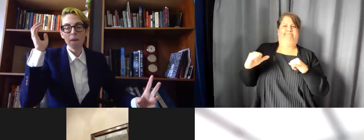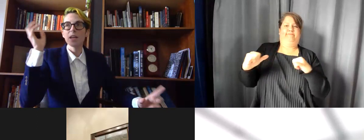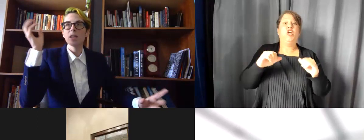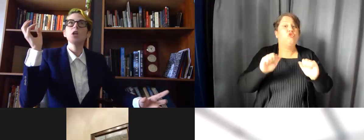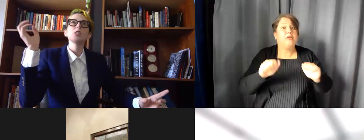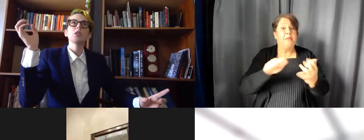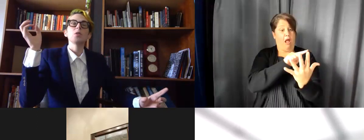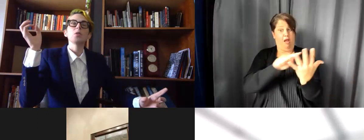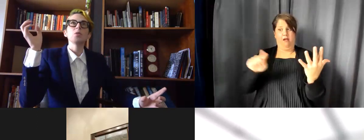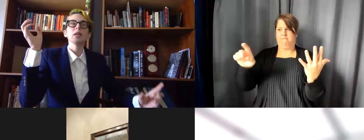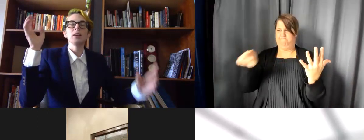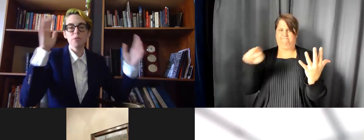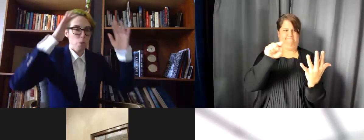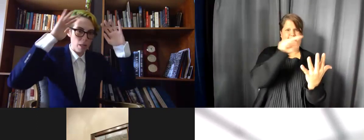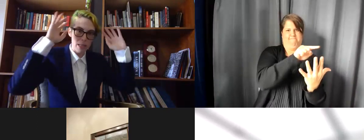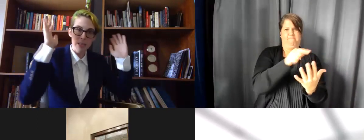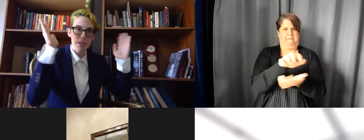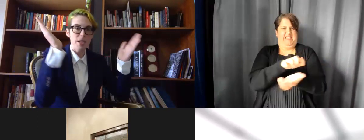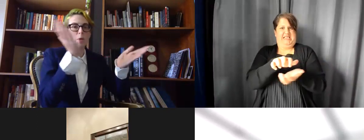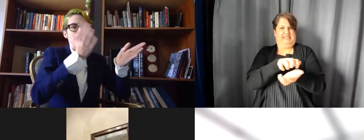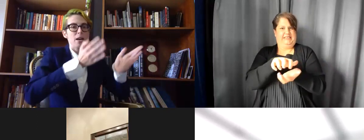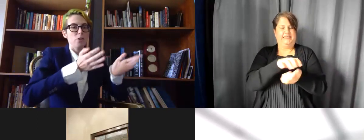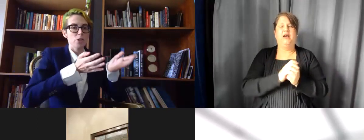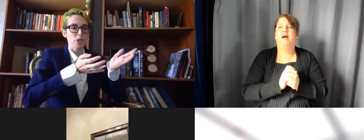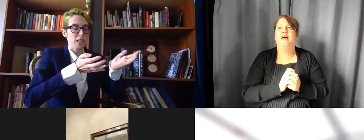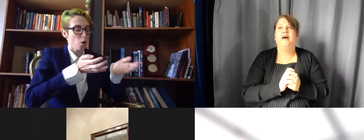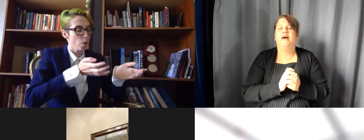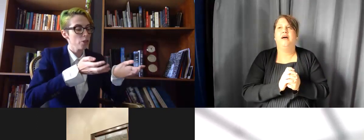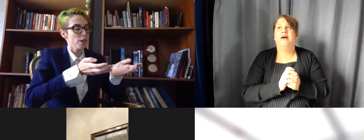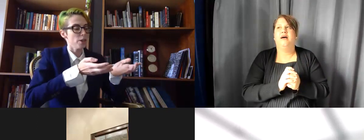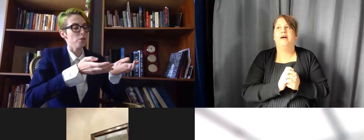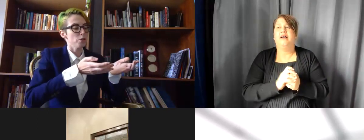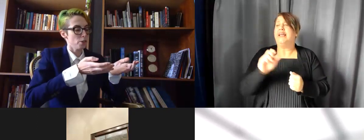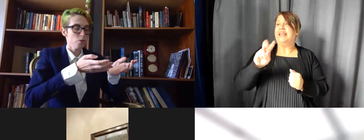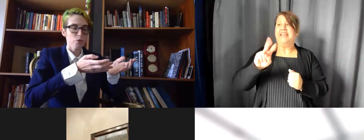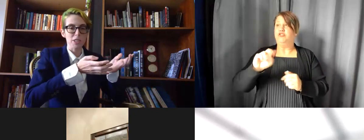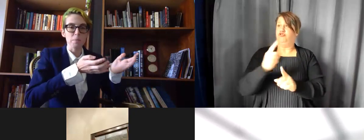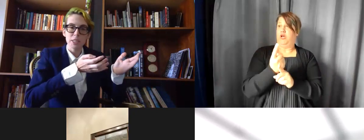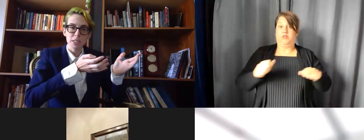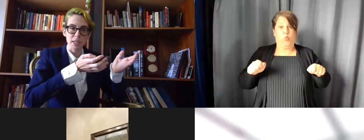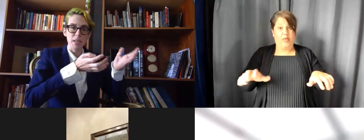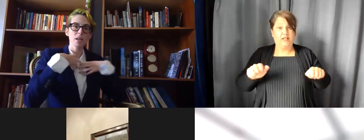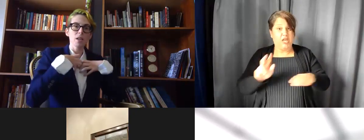Farrah Garland: It can also, even if you want to like narrow it down to just like a wheelchair user for simplicity.